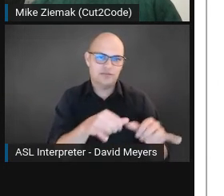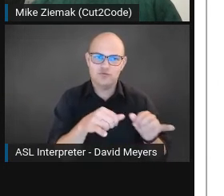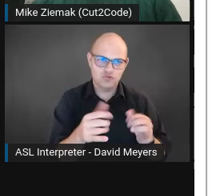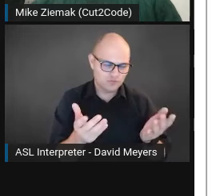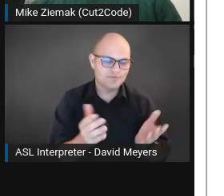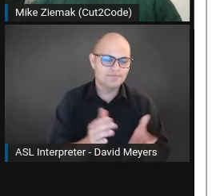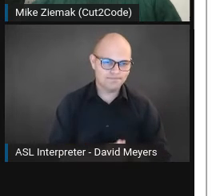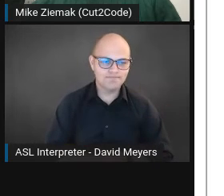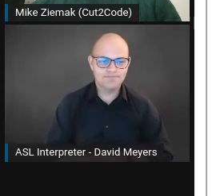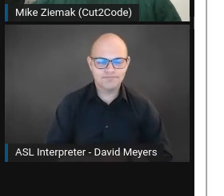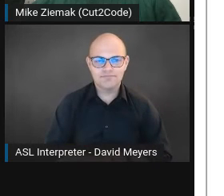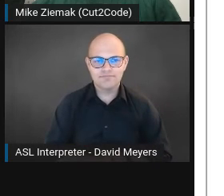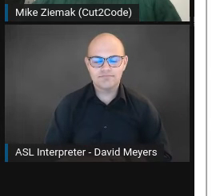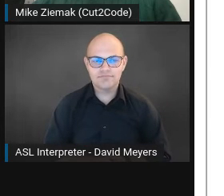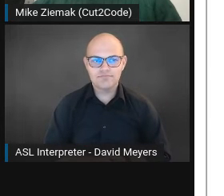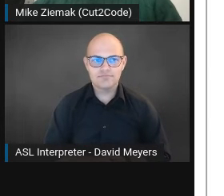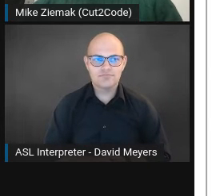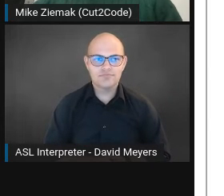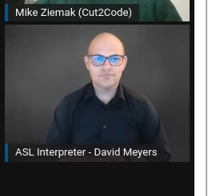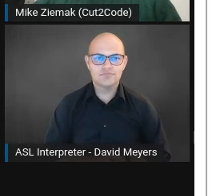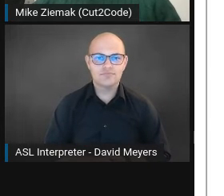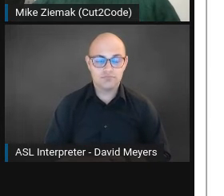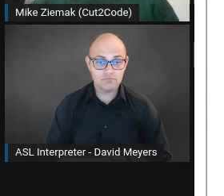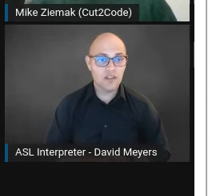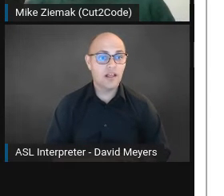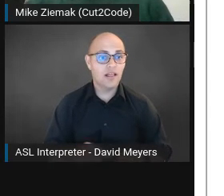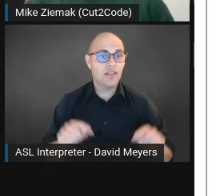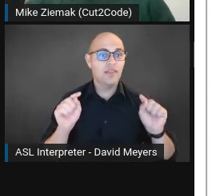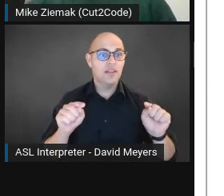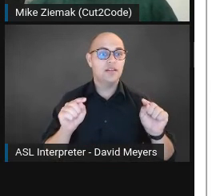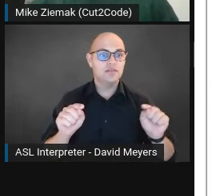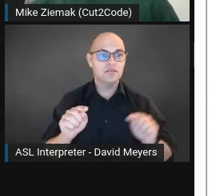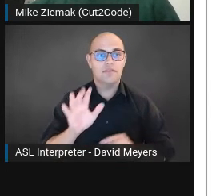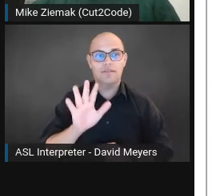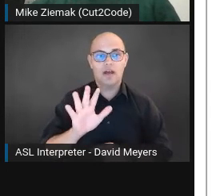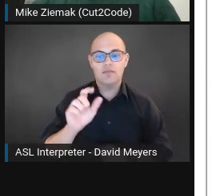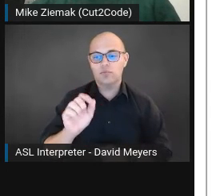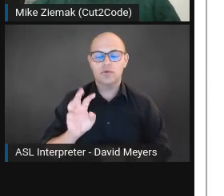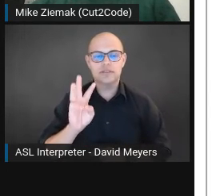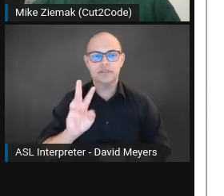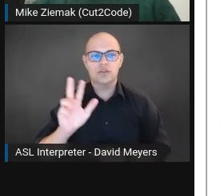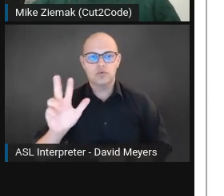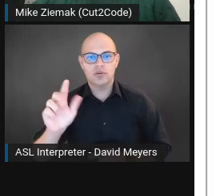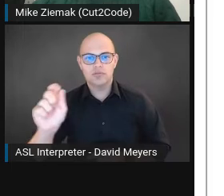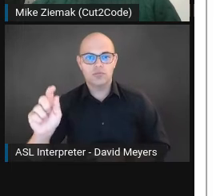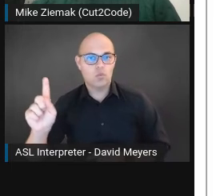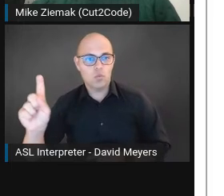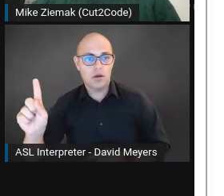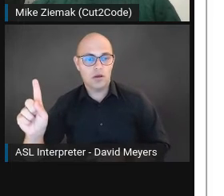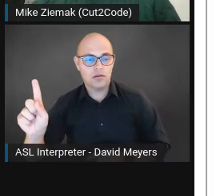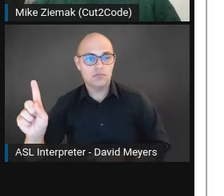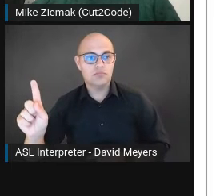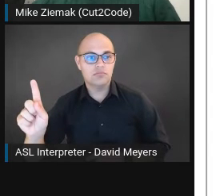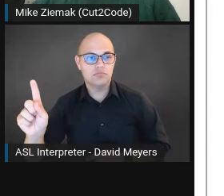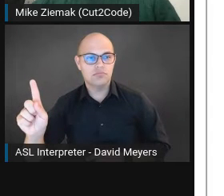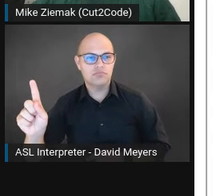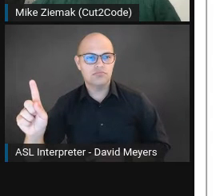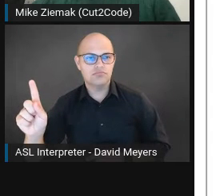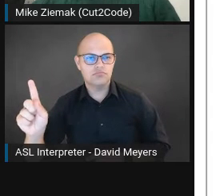In this case, the ratio is 5.63 to 1, and actually, as you can see,